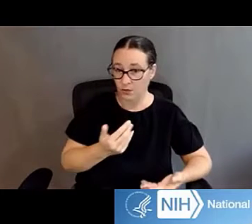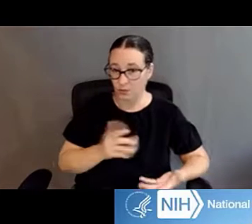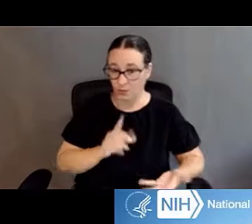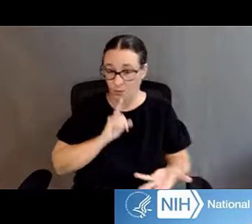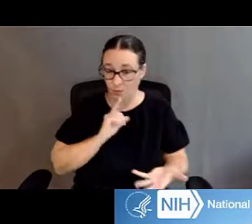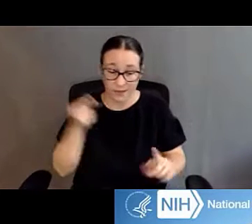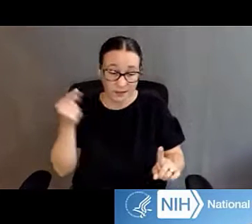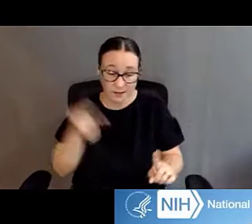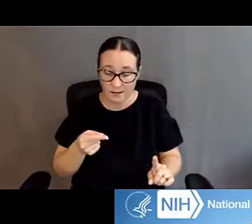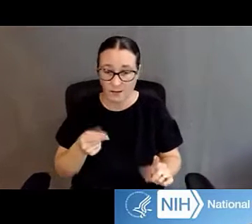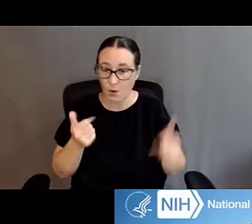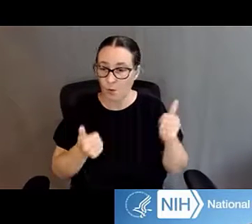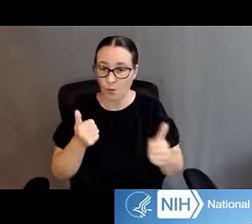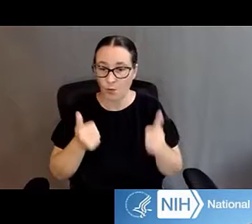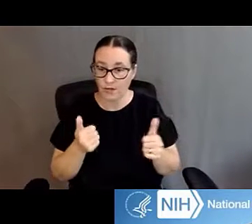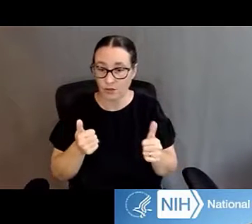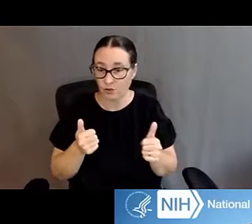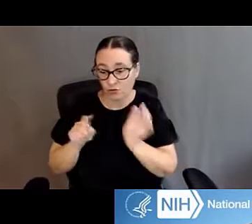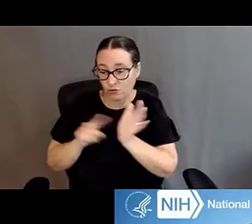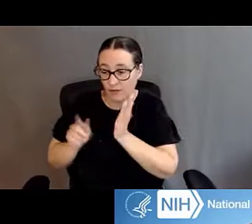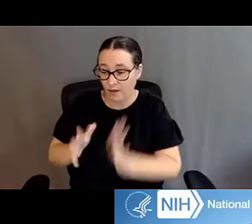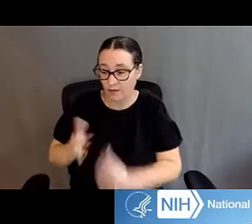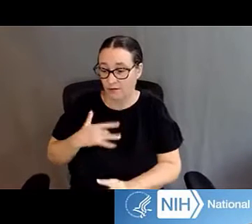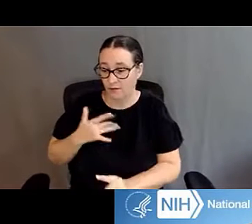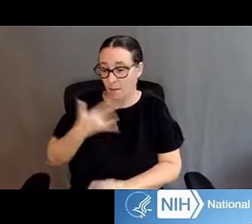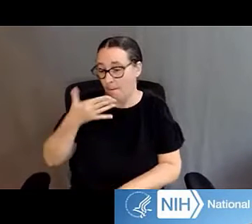which repositories investigators feel can best handle their data